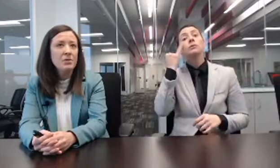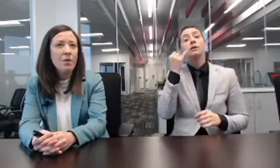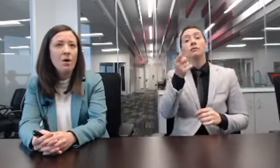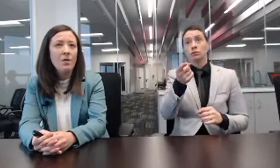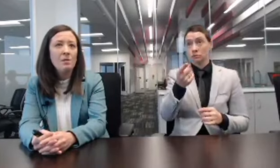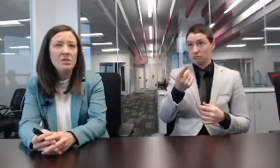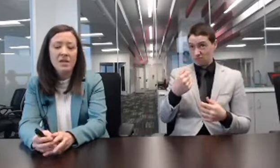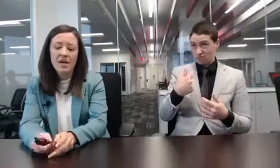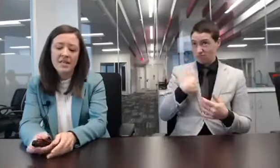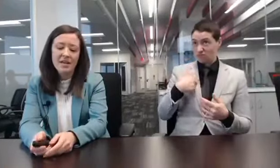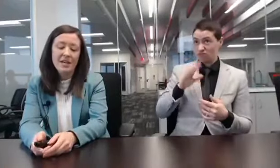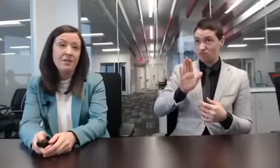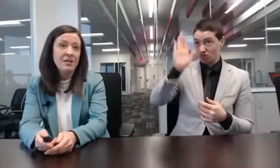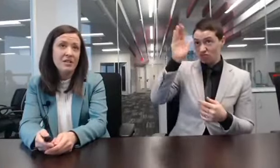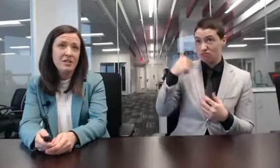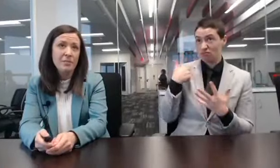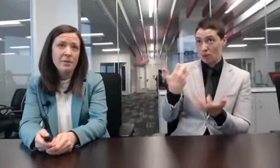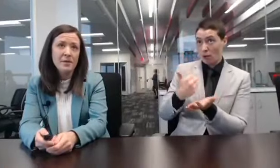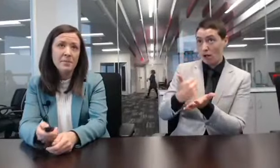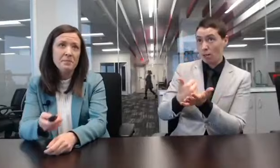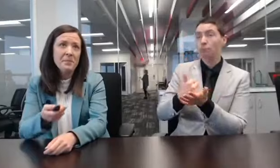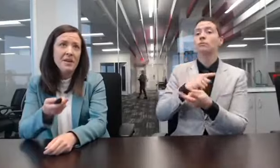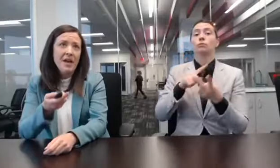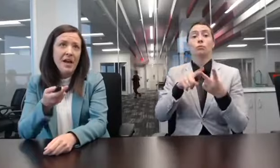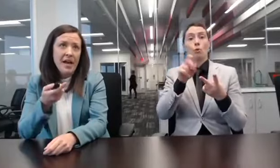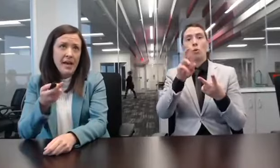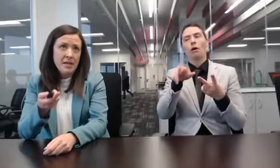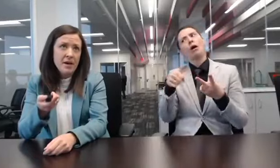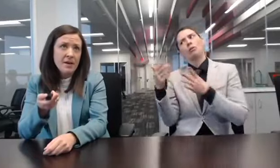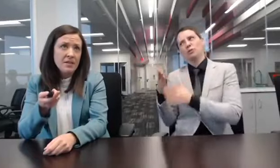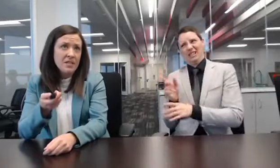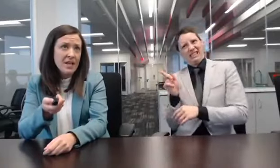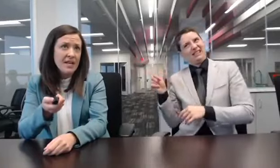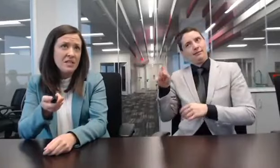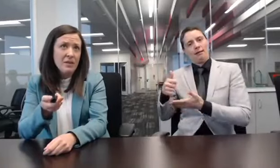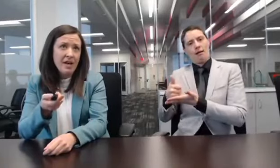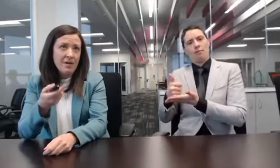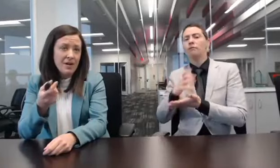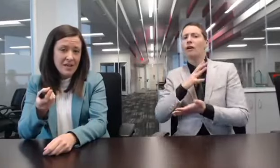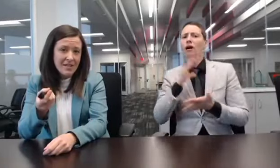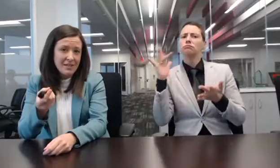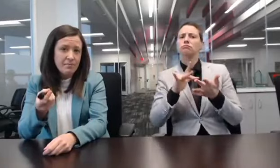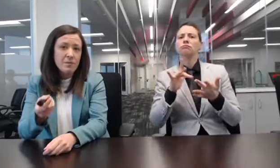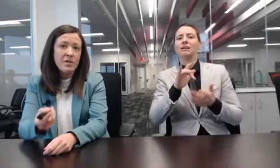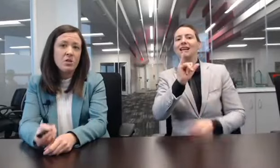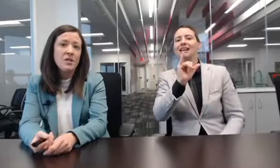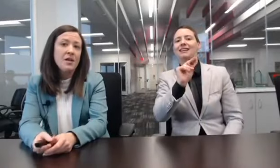you are welcome to contact our Intake Department. And on our slides we have our contact information.